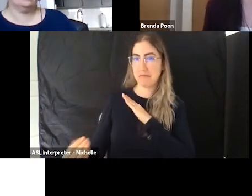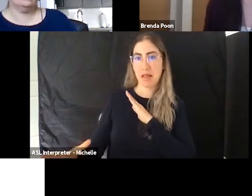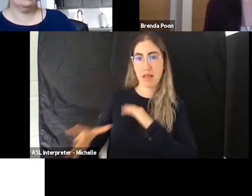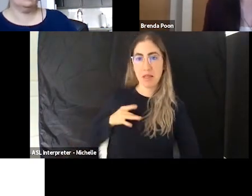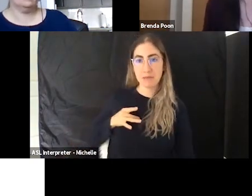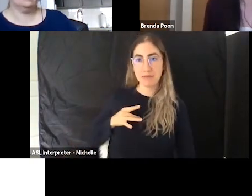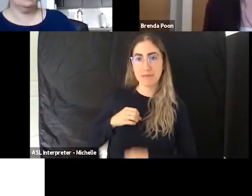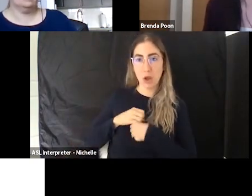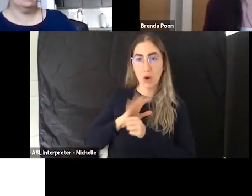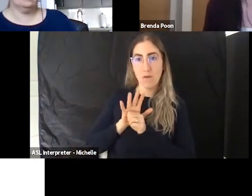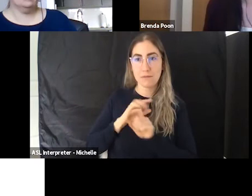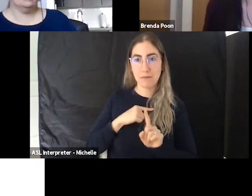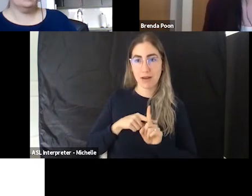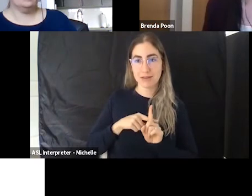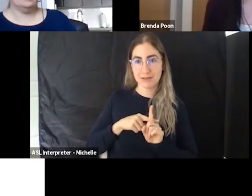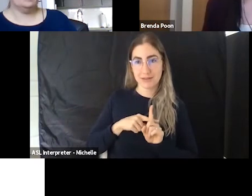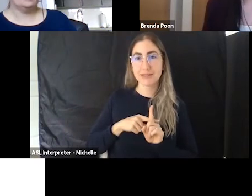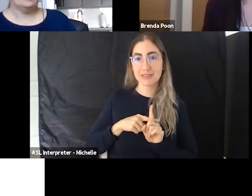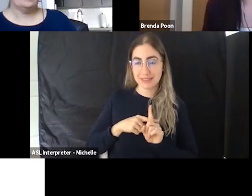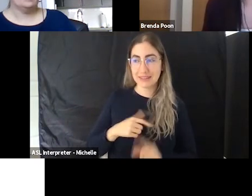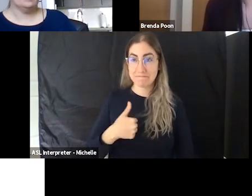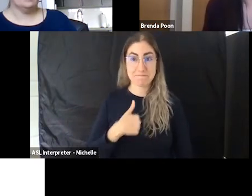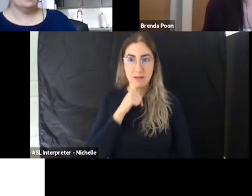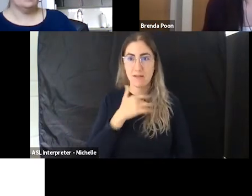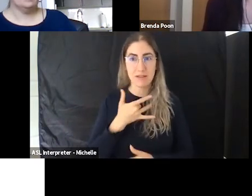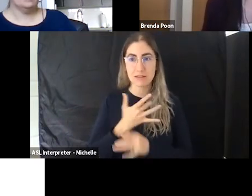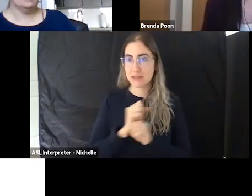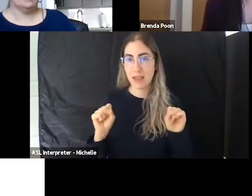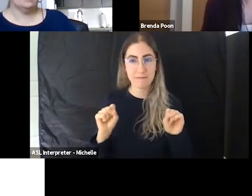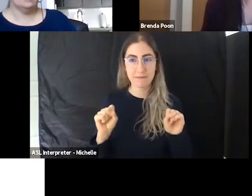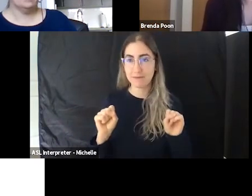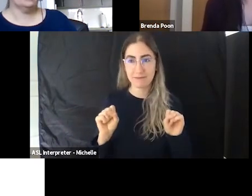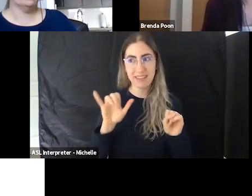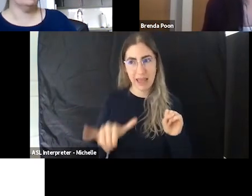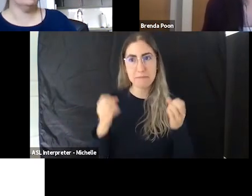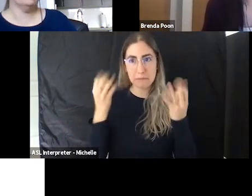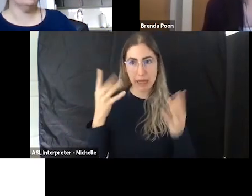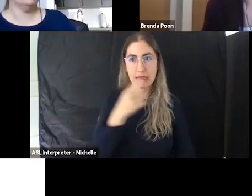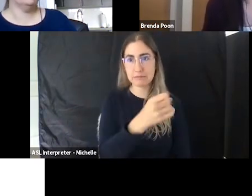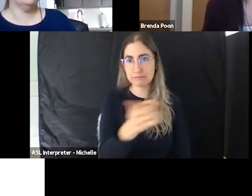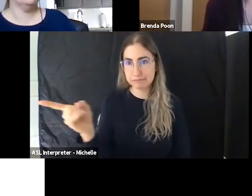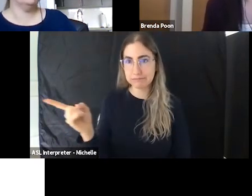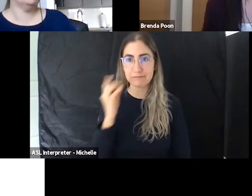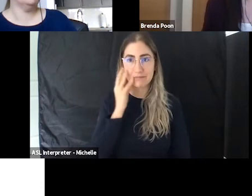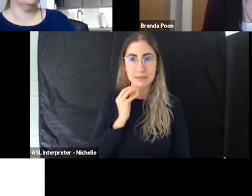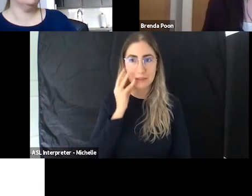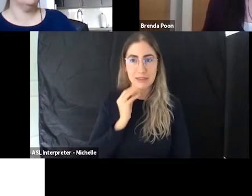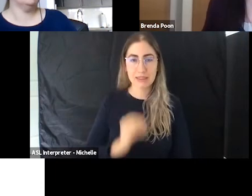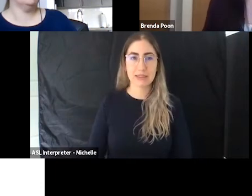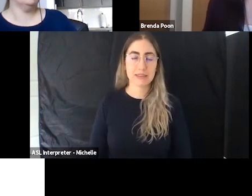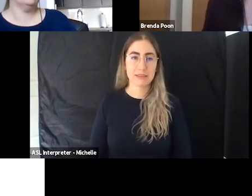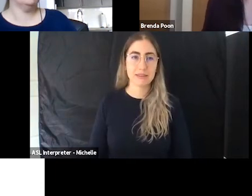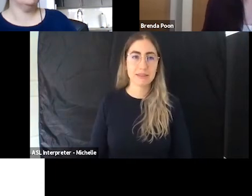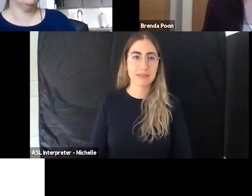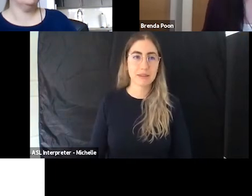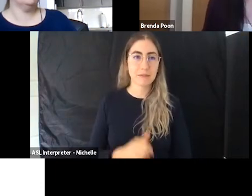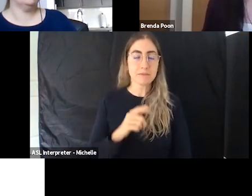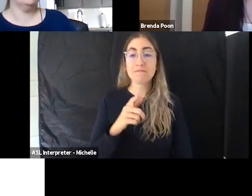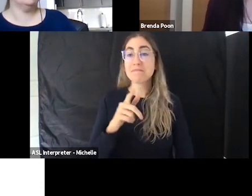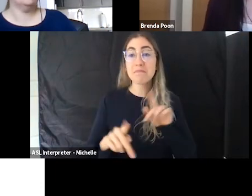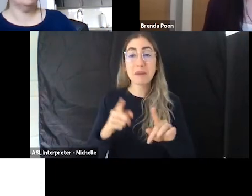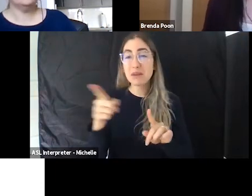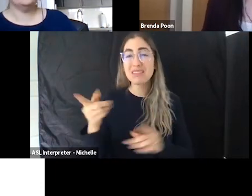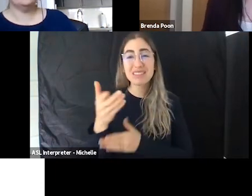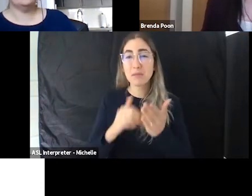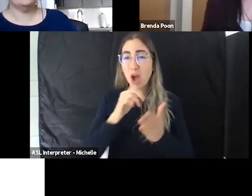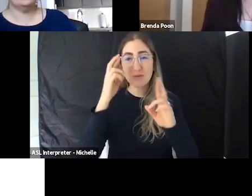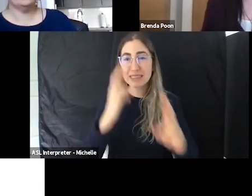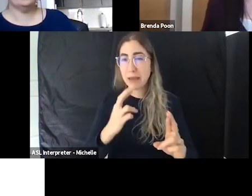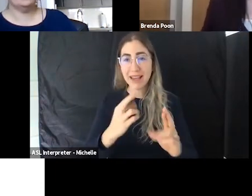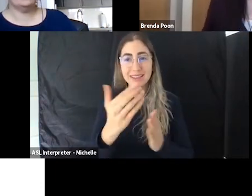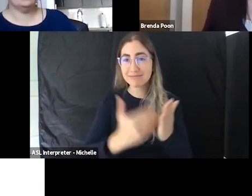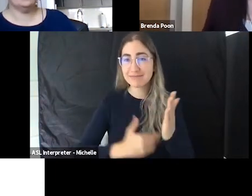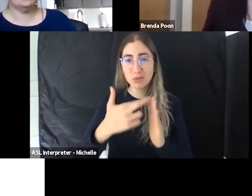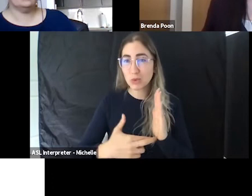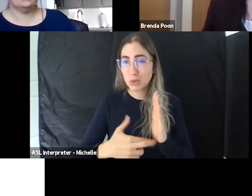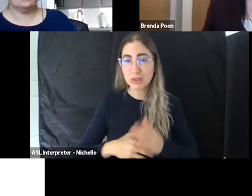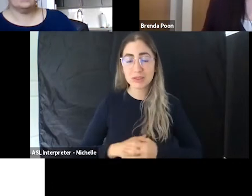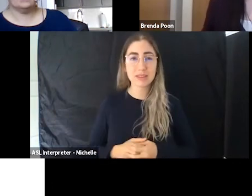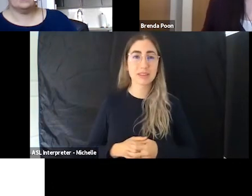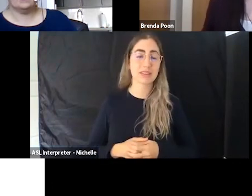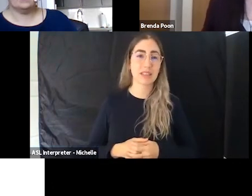JUST NOT FEELING SAFE IN THAT SETTING.